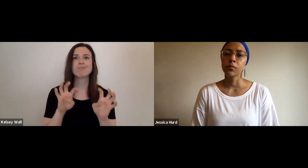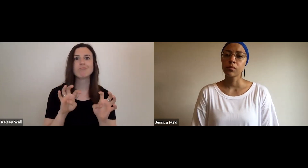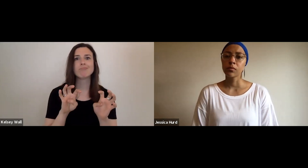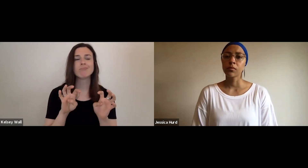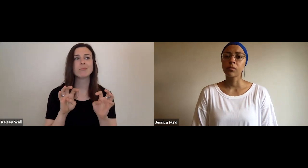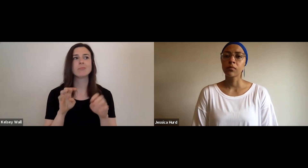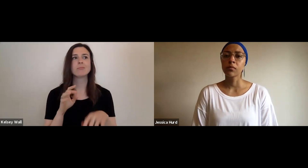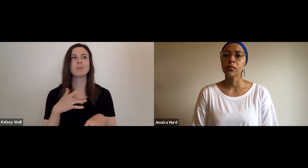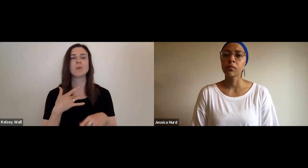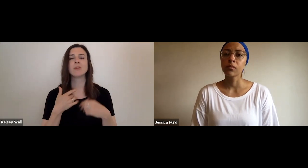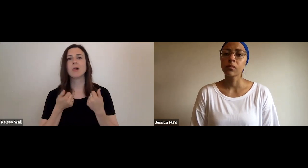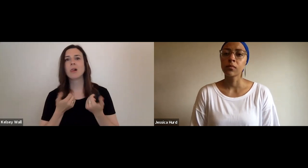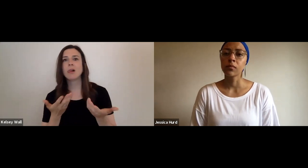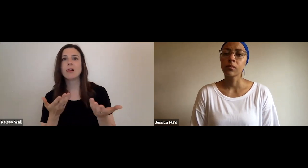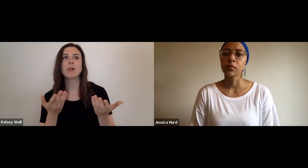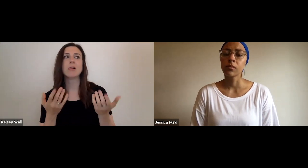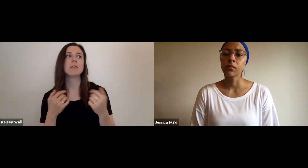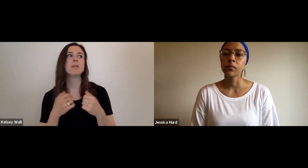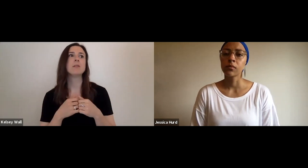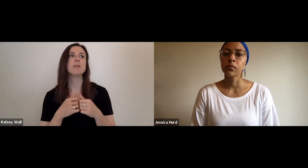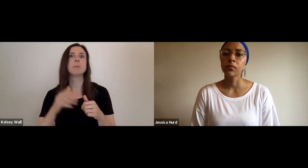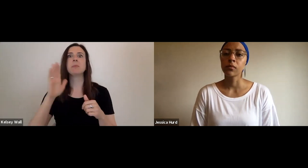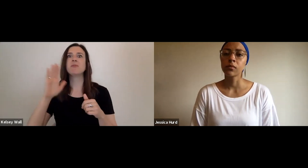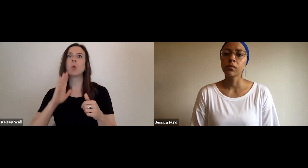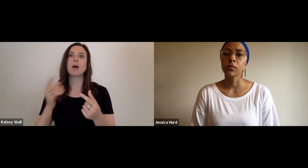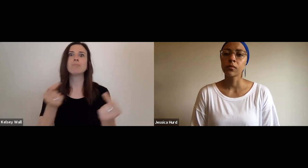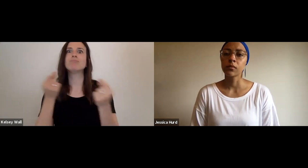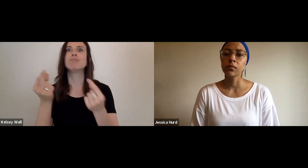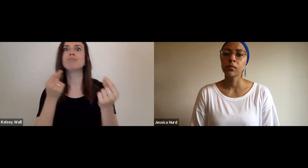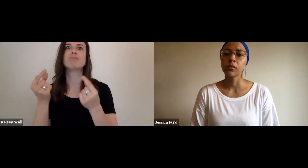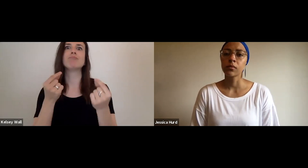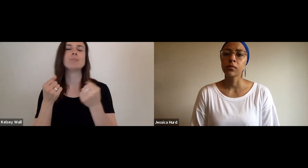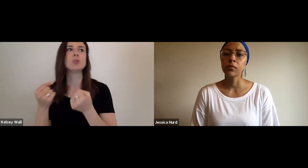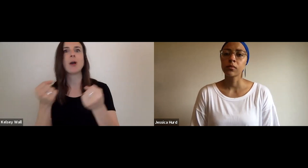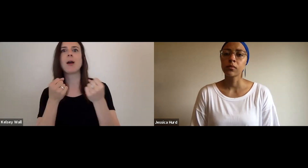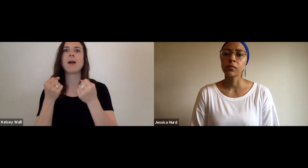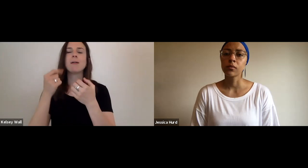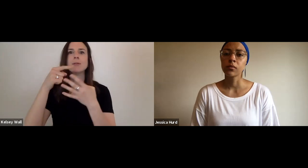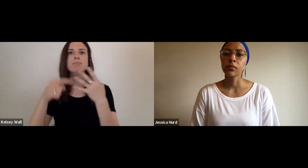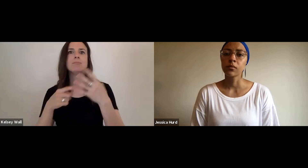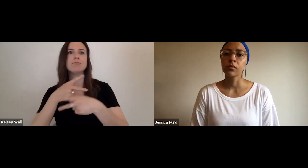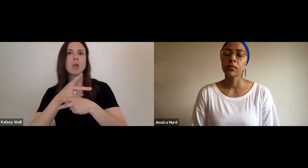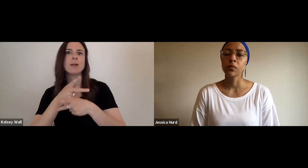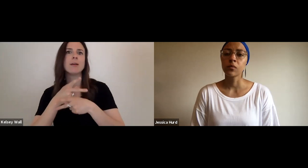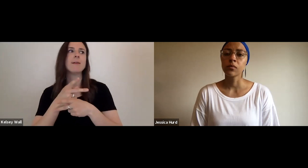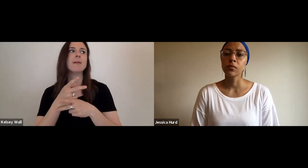It's not ending anytime soon, so we can become very depressed about this or sad, and we just don't know what to do